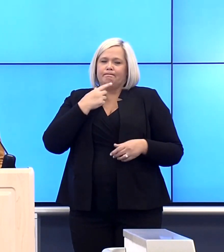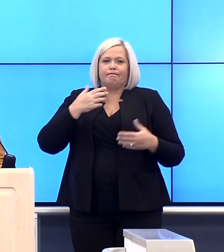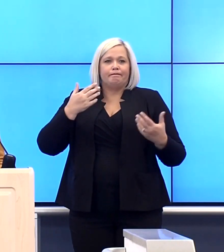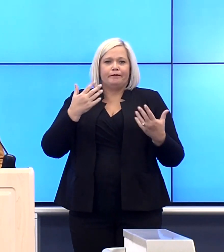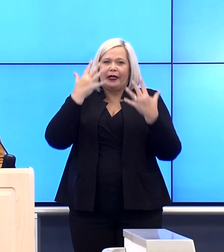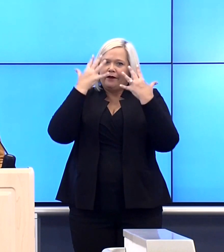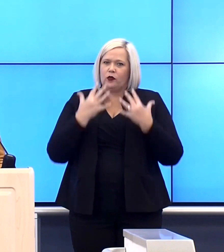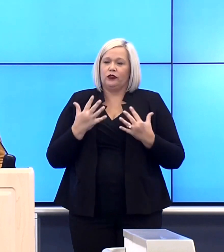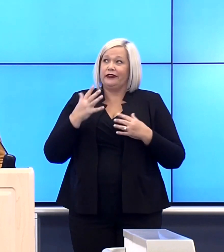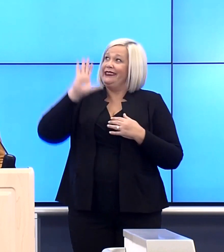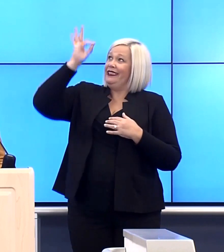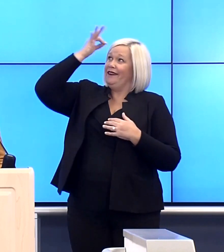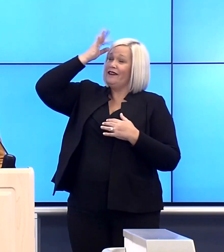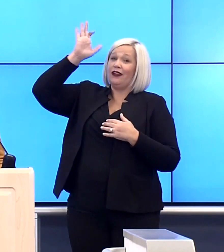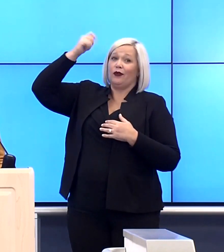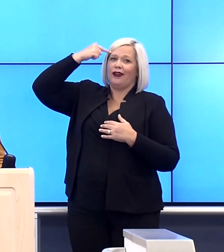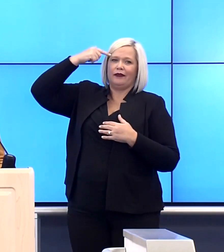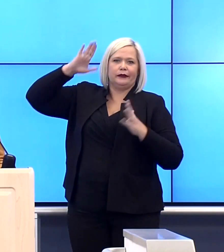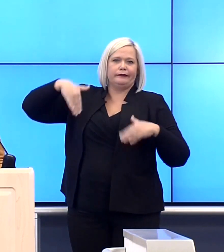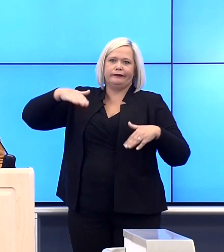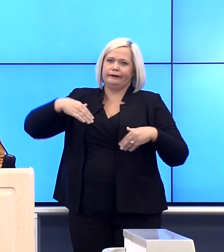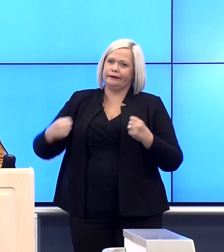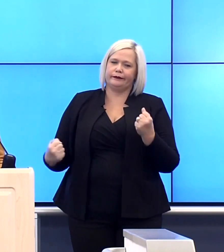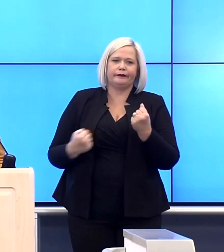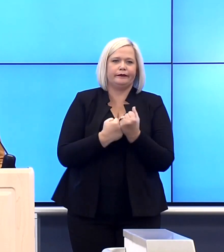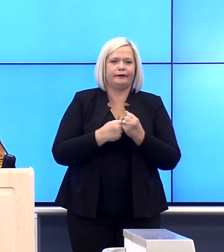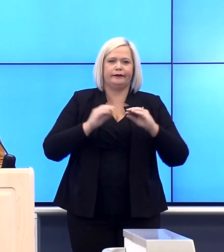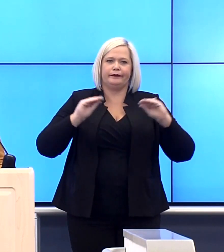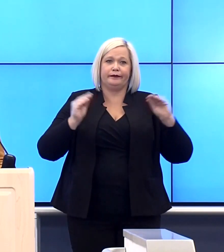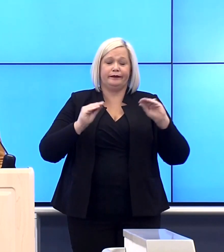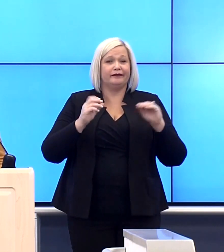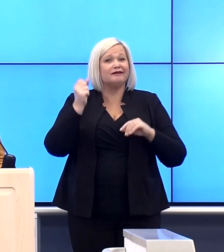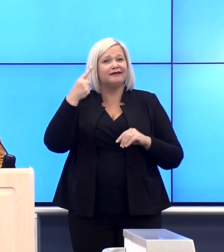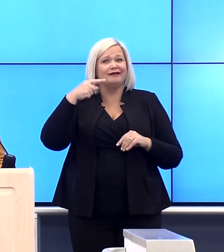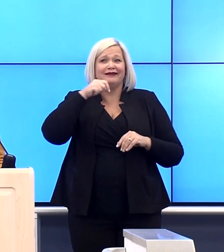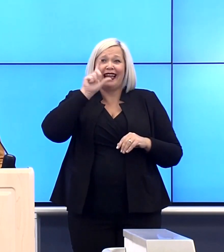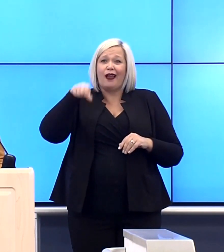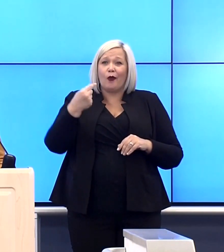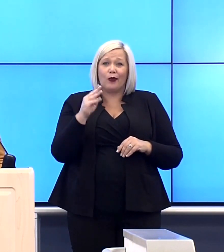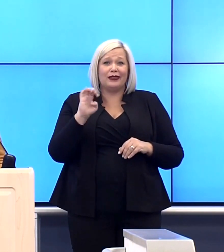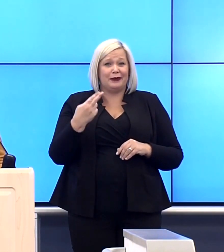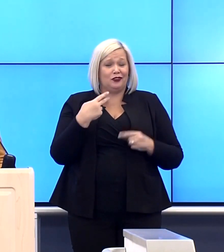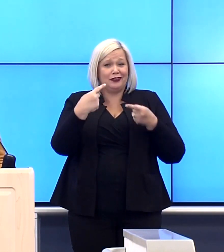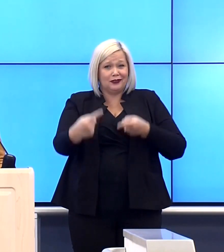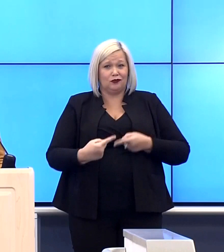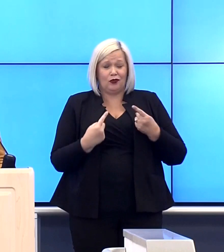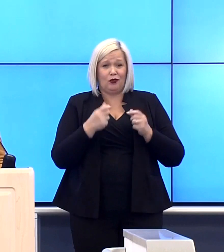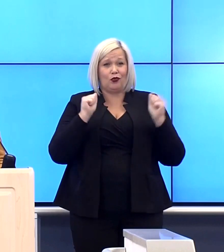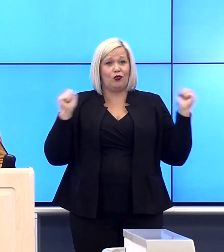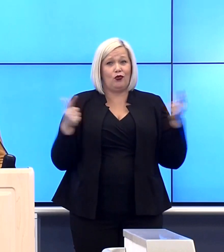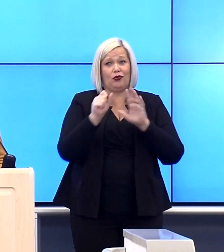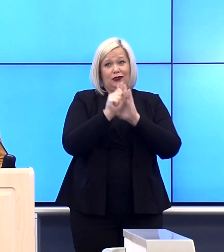WELL, UNFORTUNATELY, WE’VE NOT YET SEEN ACTION FROM THE NOT YET SEEN ACTION FROM THE FEDS TO MEET THIS NEED. FEDS TO MEET THIS NEED. IT IS VERY CLEAR THAT THIS NEED IT IS VERY CLEAR THAT THIS NEED IS NOT UNIQUE TO MICHIGAN.